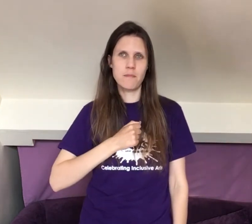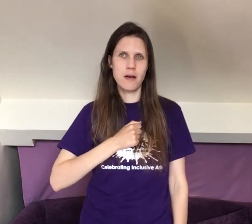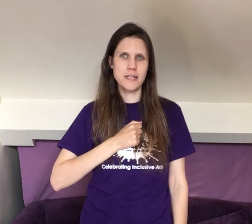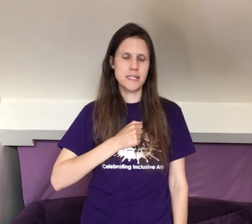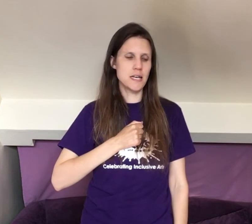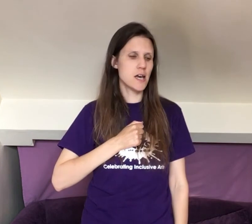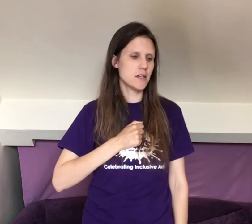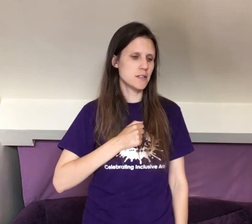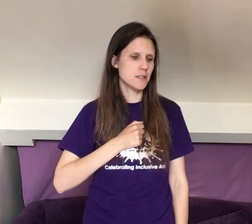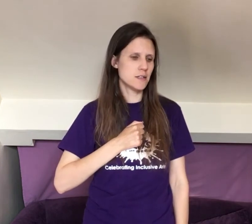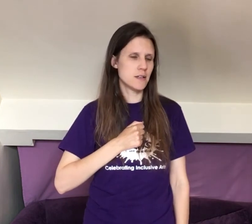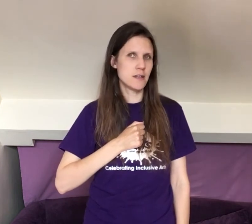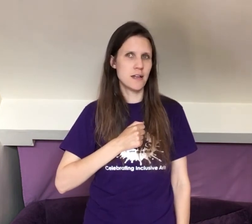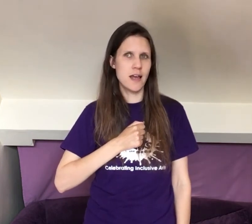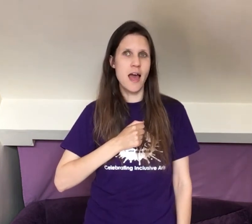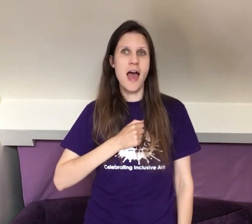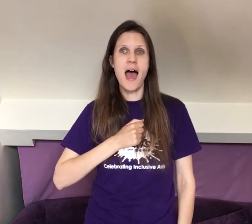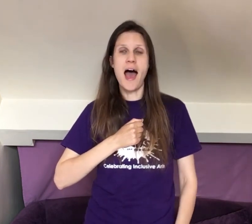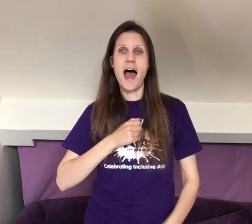My turn.